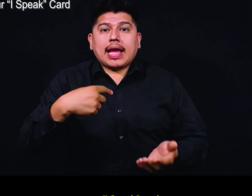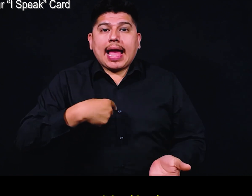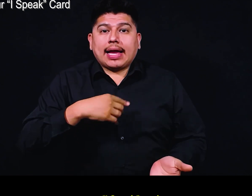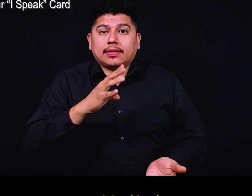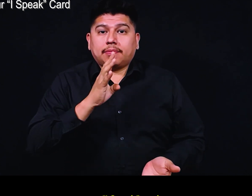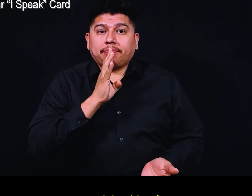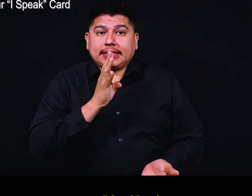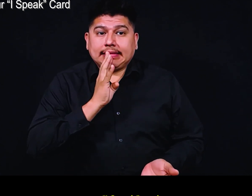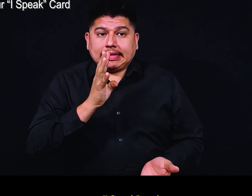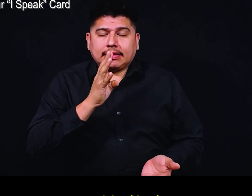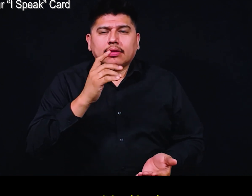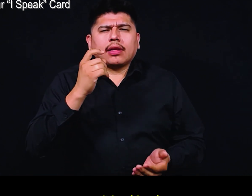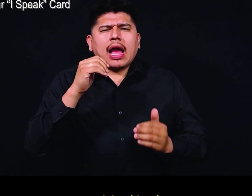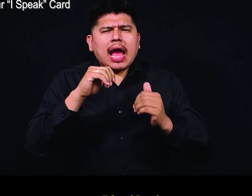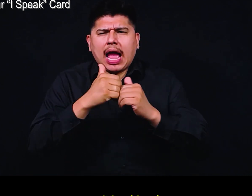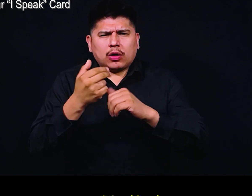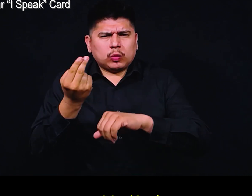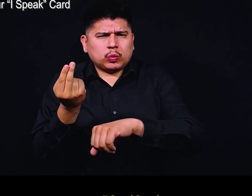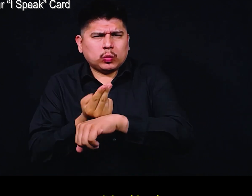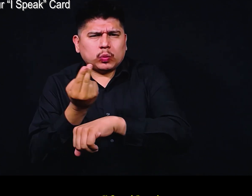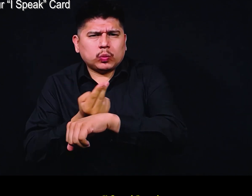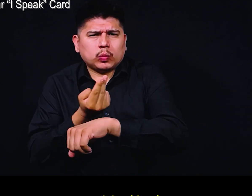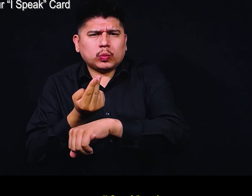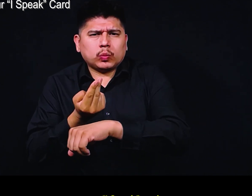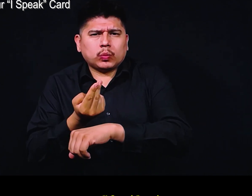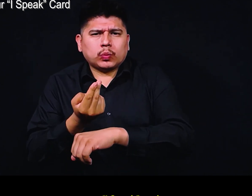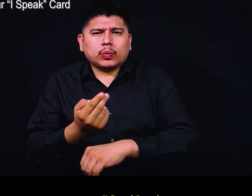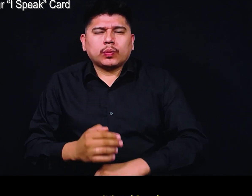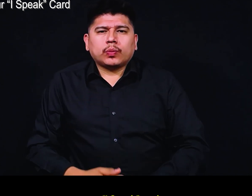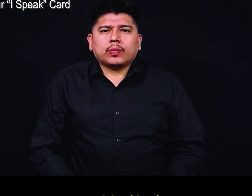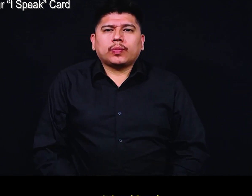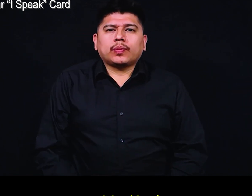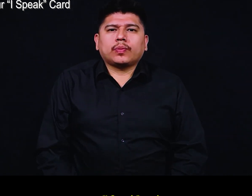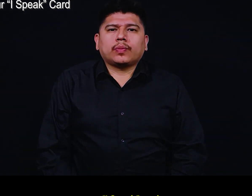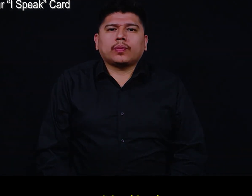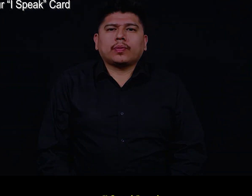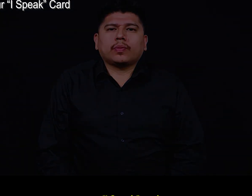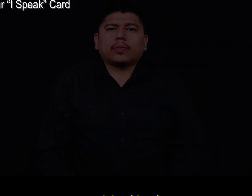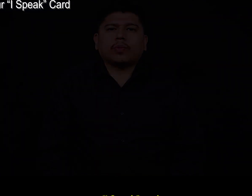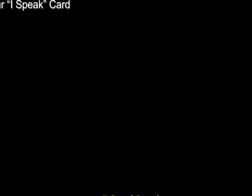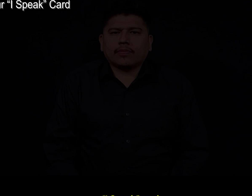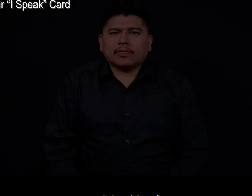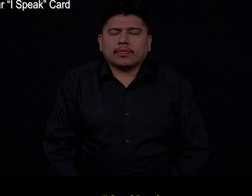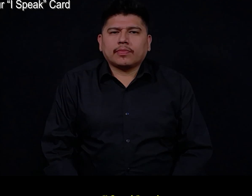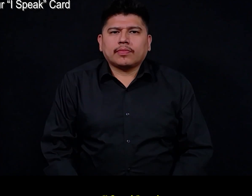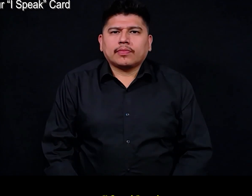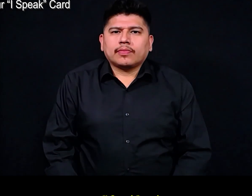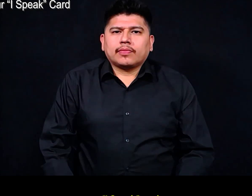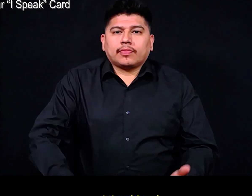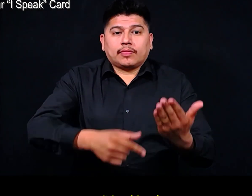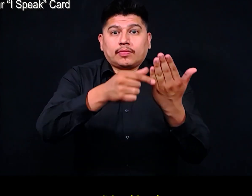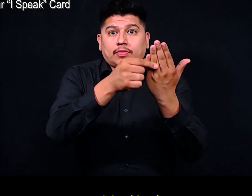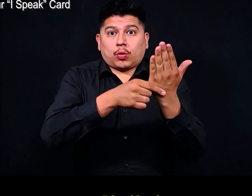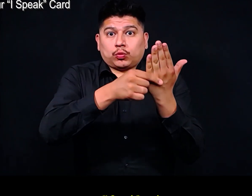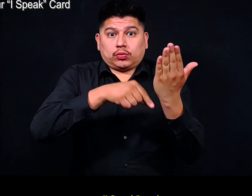“I Speak” card.